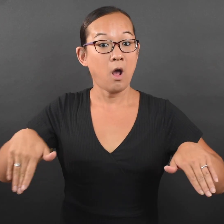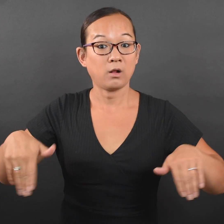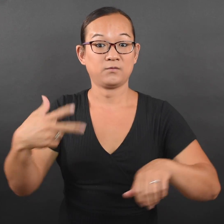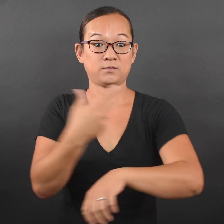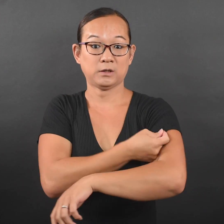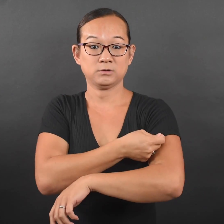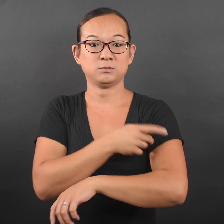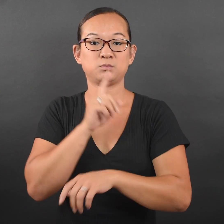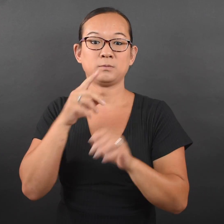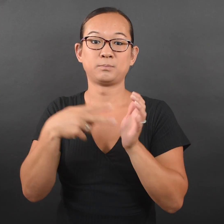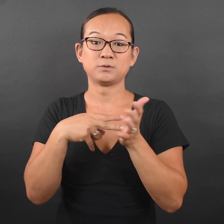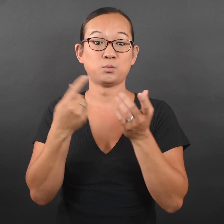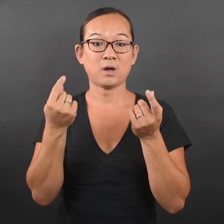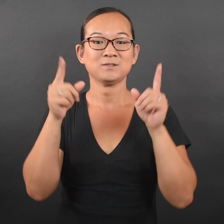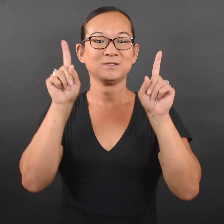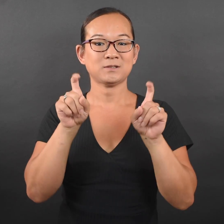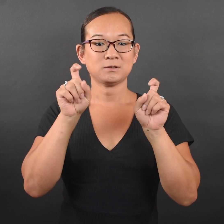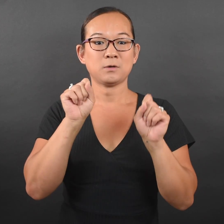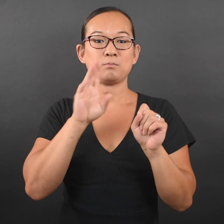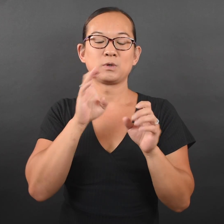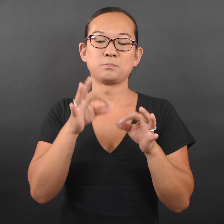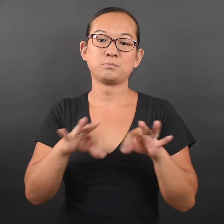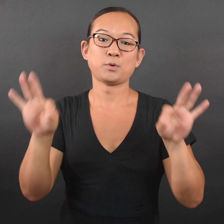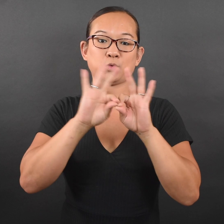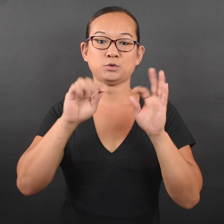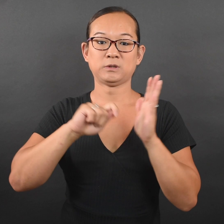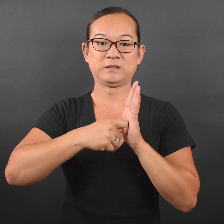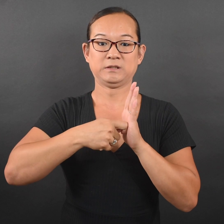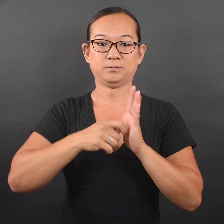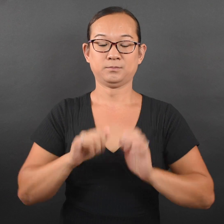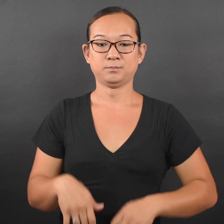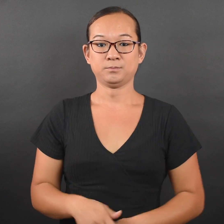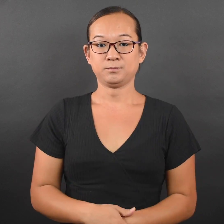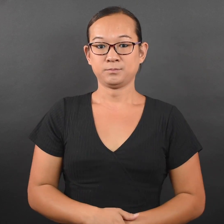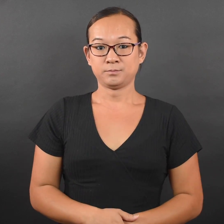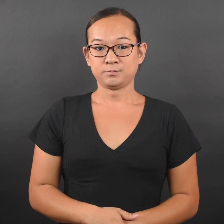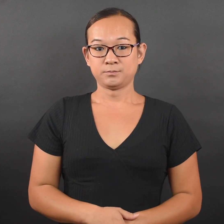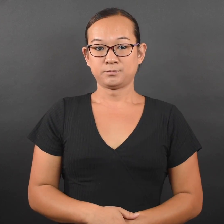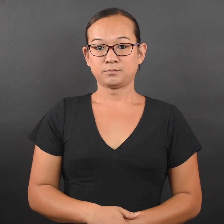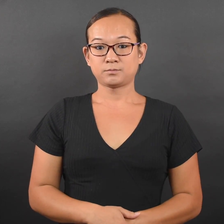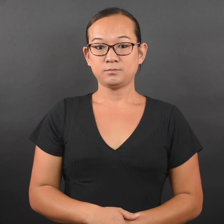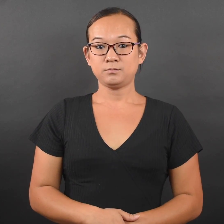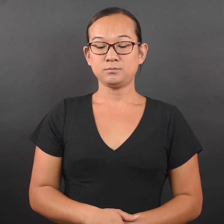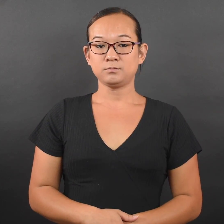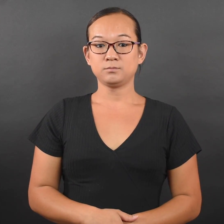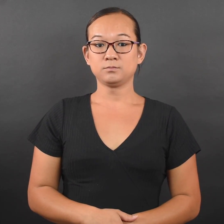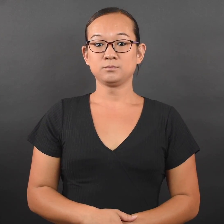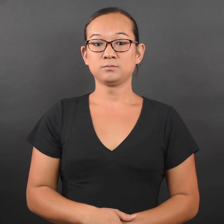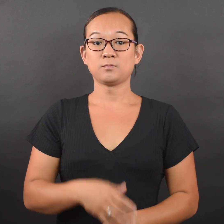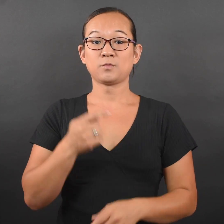not vaccinated yet. That means testing can still be a very important tool.”